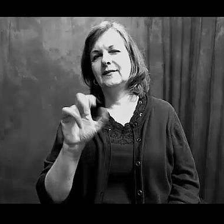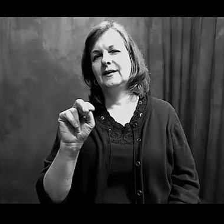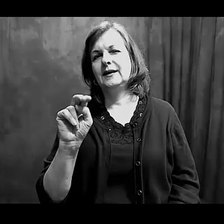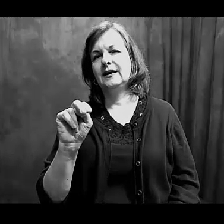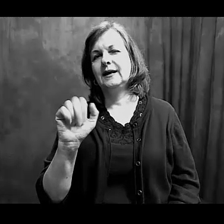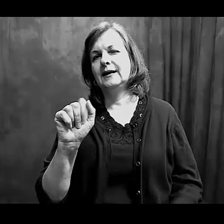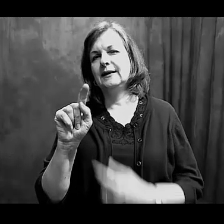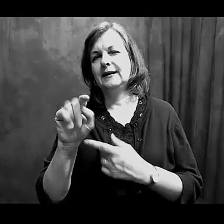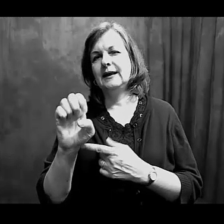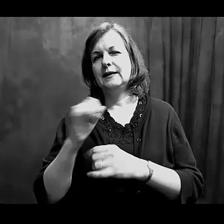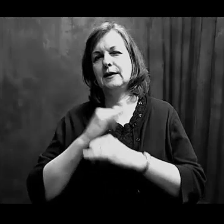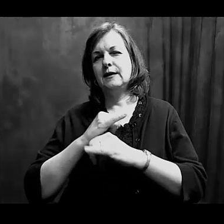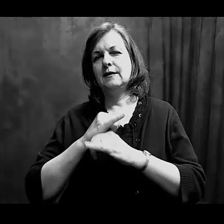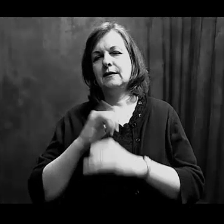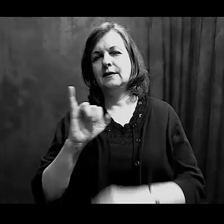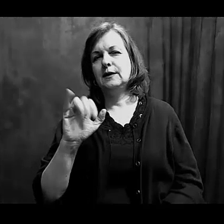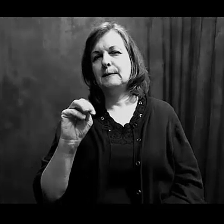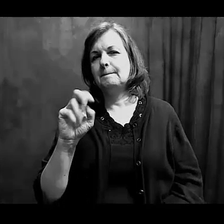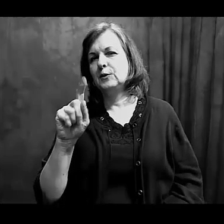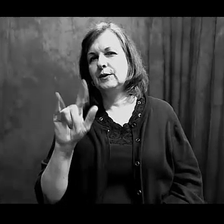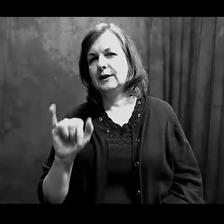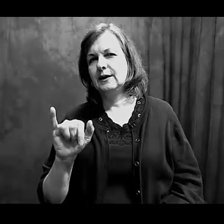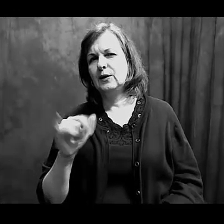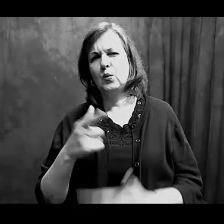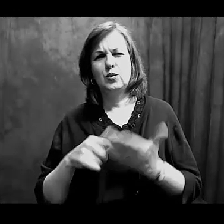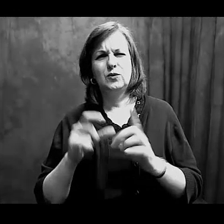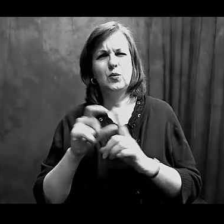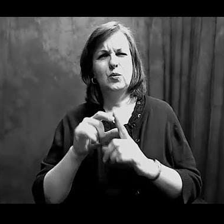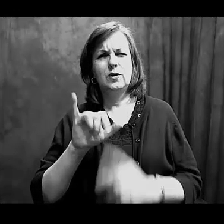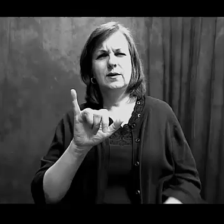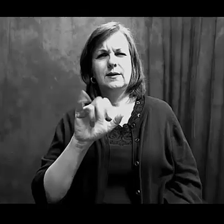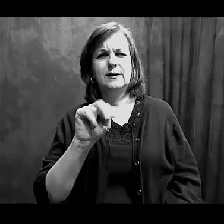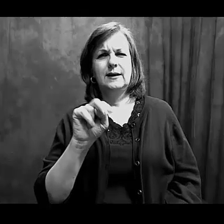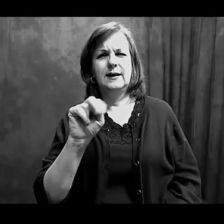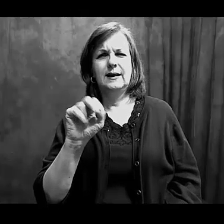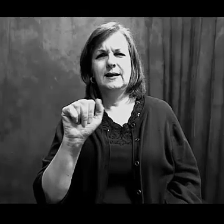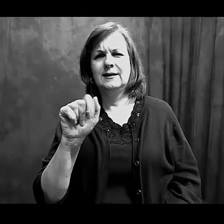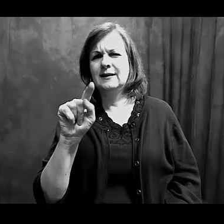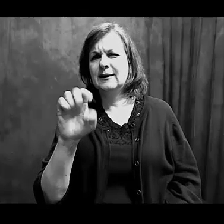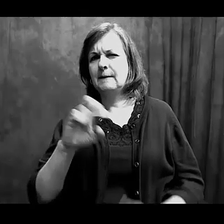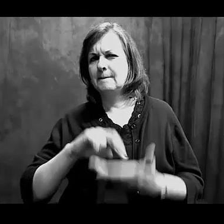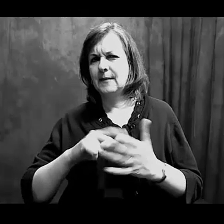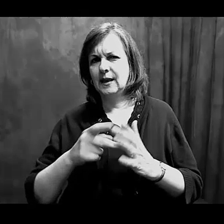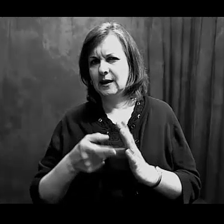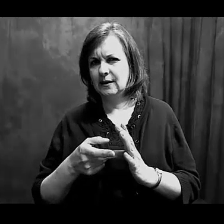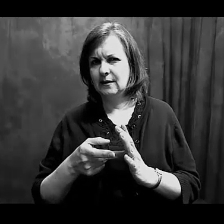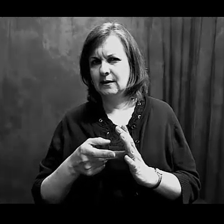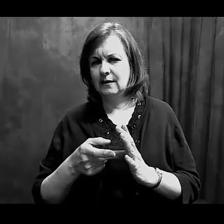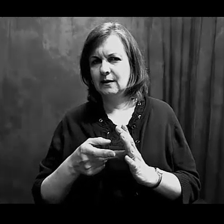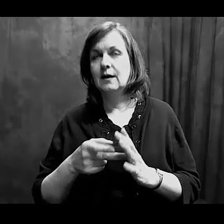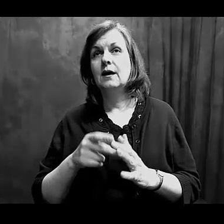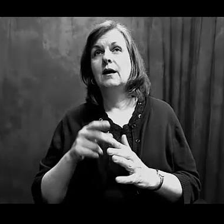When we talk about innate immunity what does it mean to be innate when we talk innate